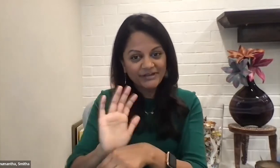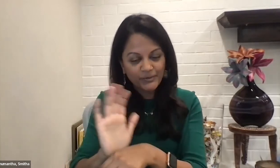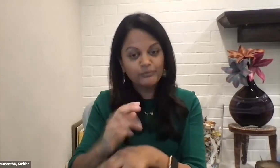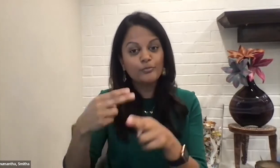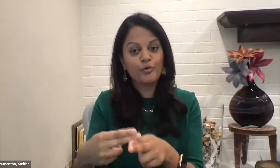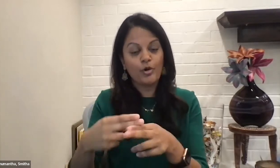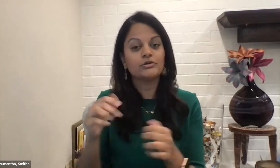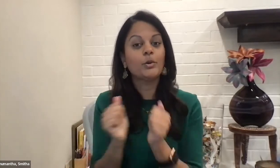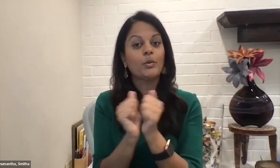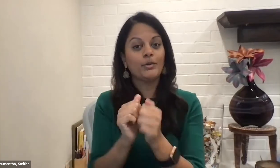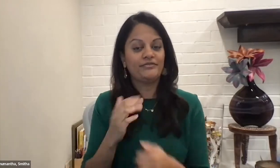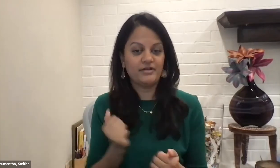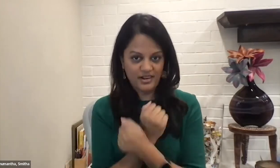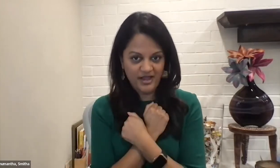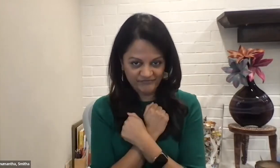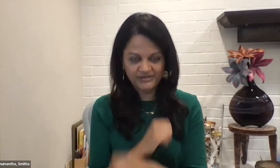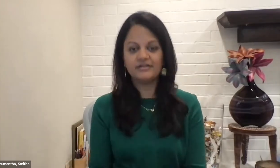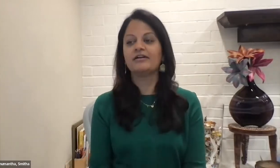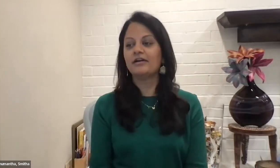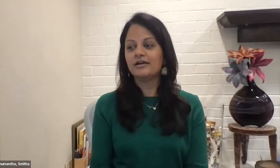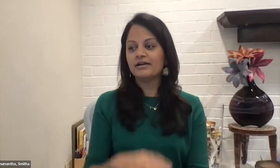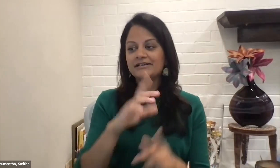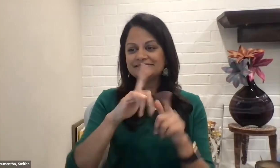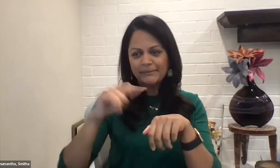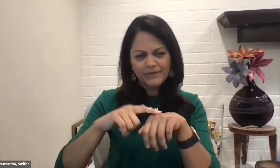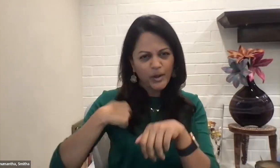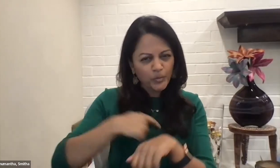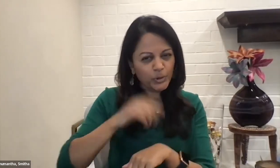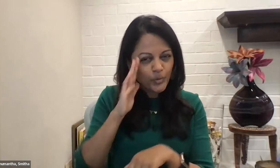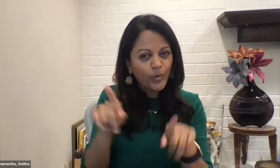I am here to talk about tonight's film called "With Love."